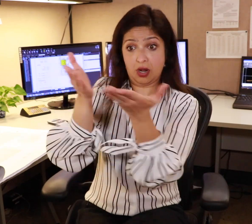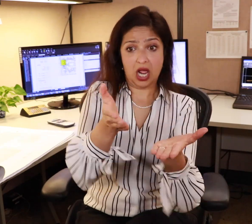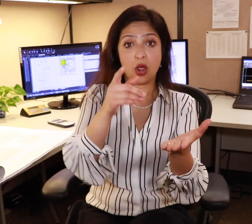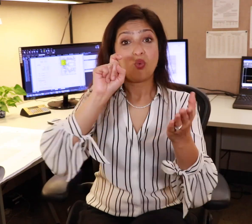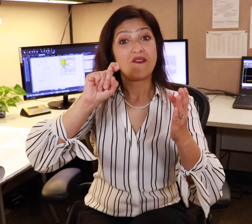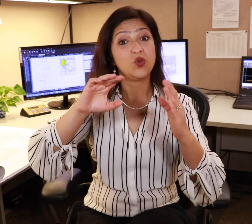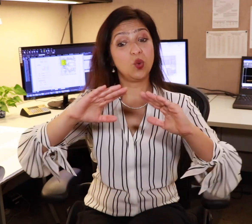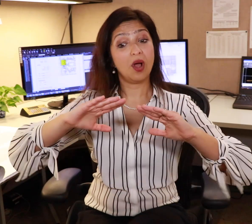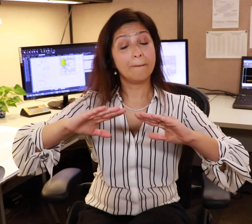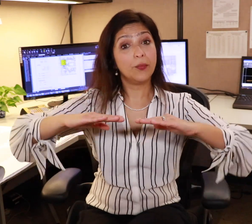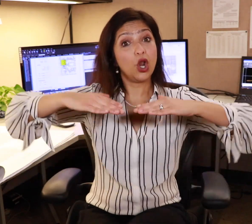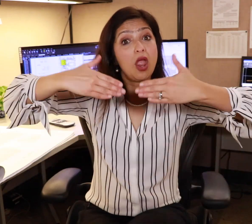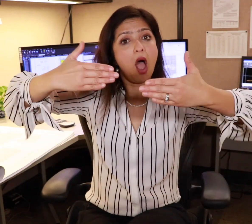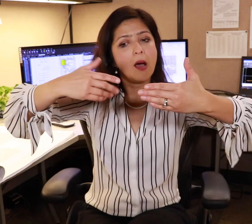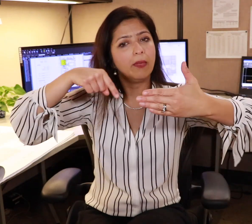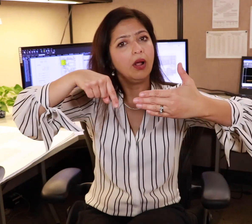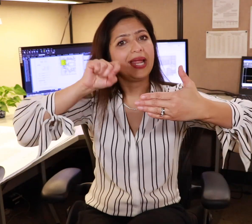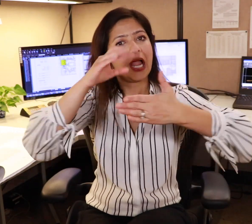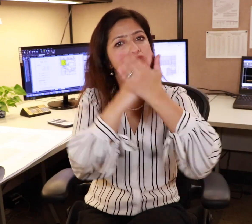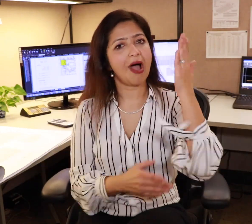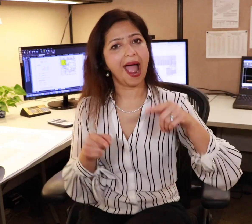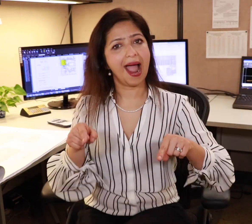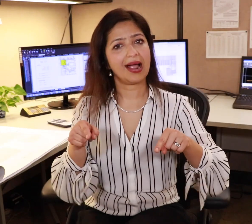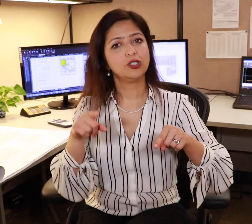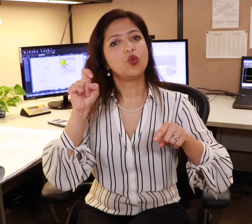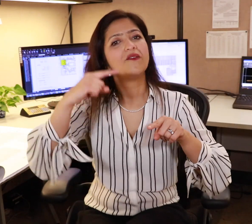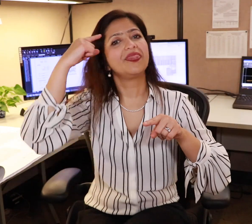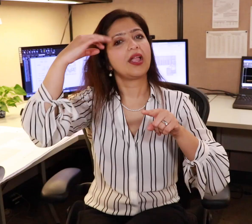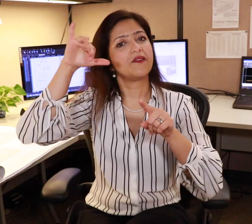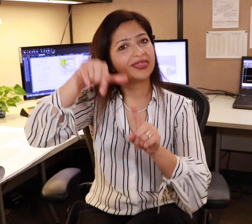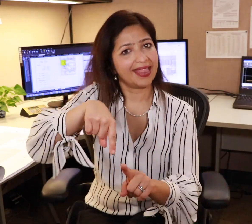Once we set it up, it could crack -- so we have to think ahead for that.